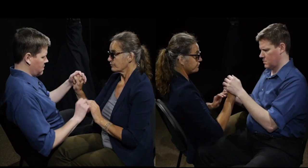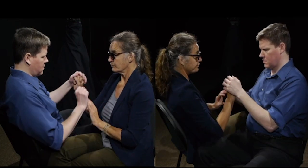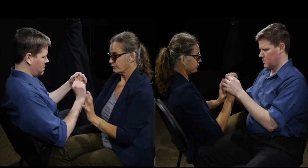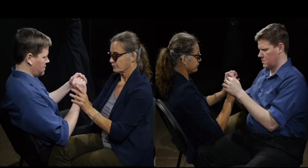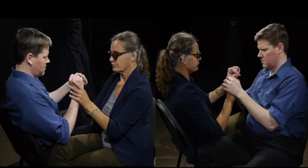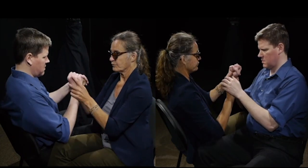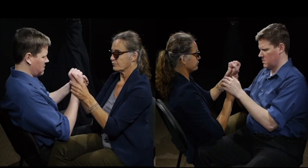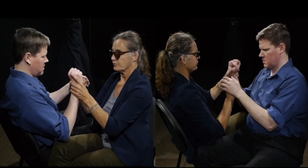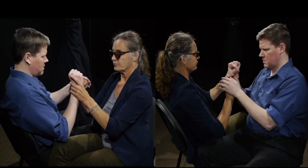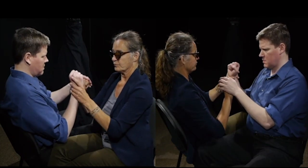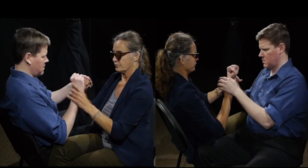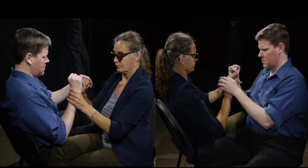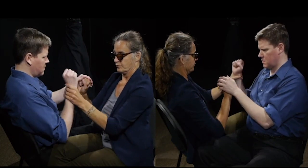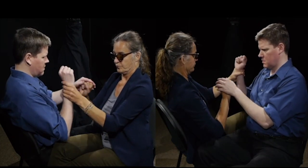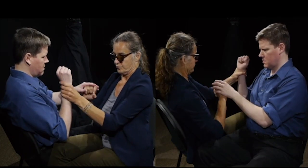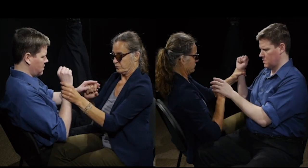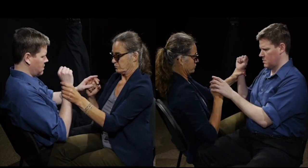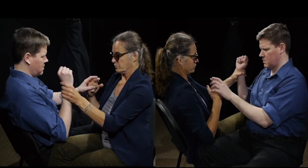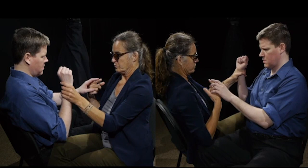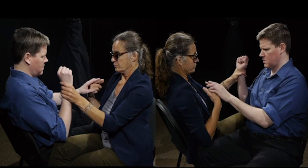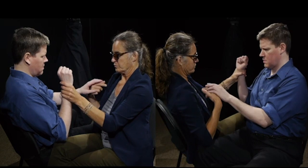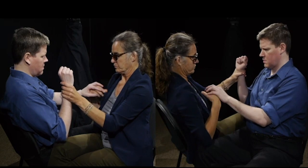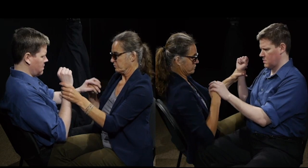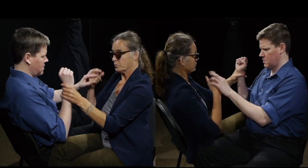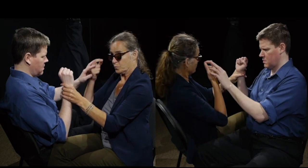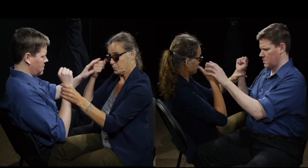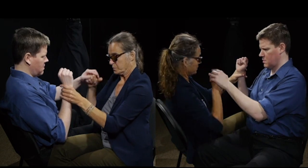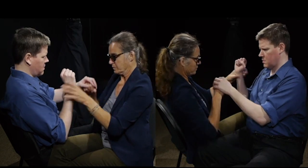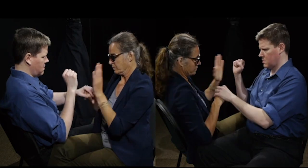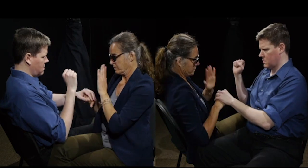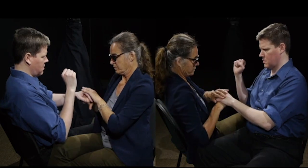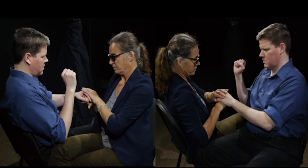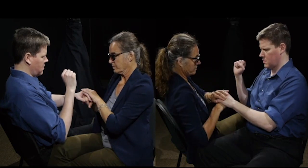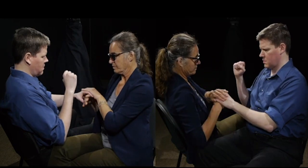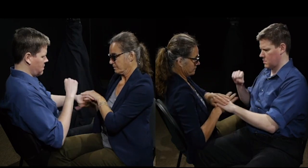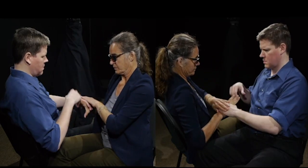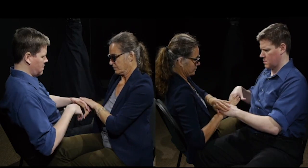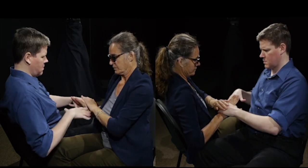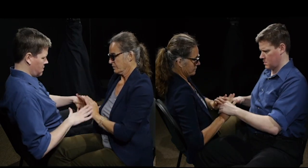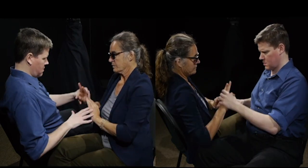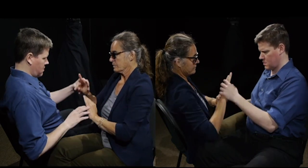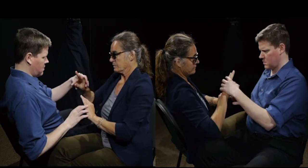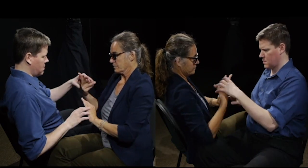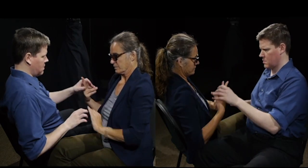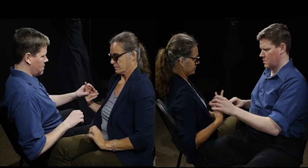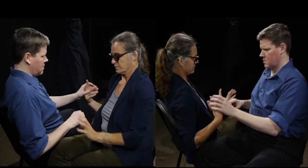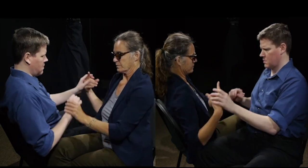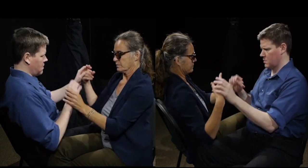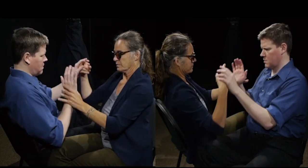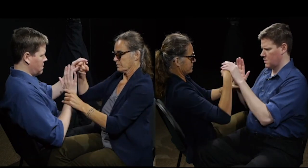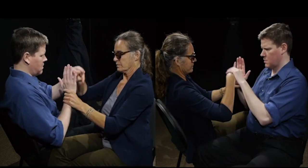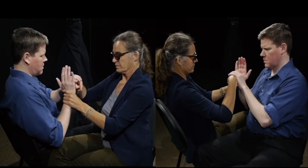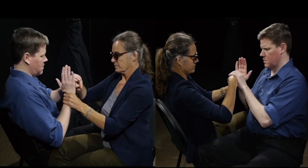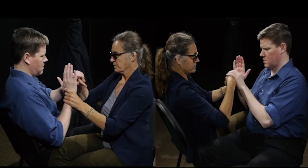Recall that the first unit is the initiate. Here, I'm tapping on your hand to initiate, followed by a prompt to select a particular PO.